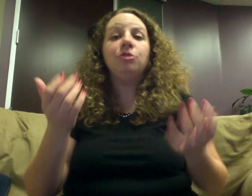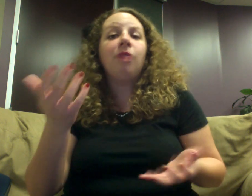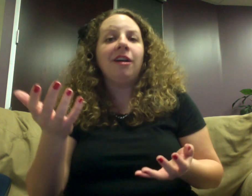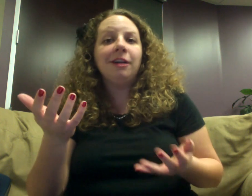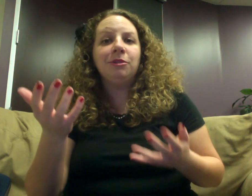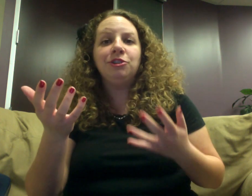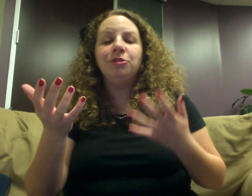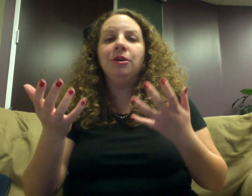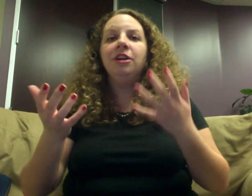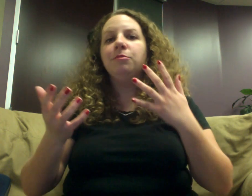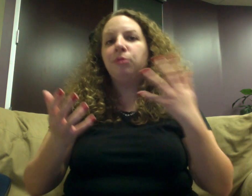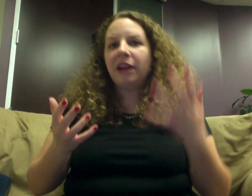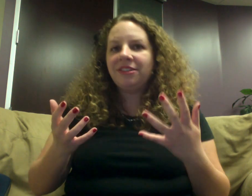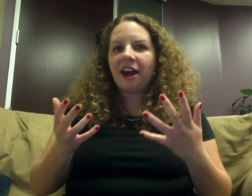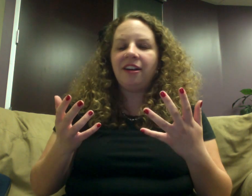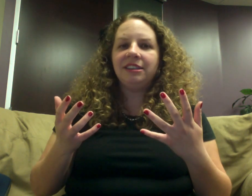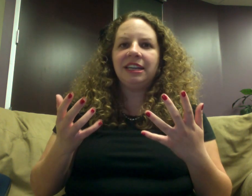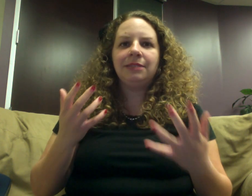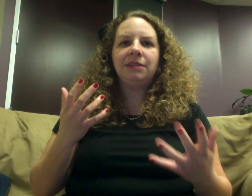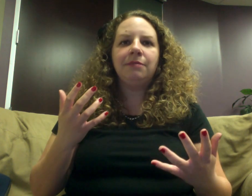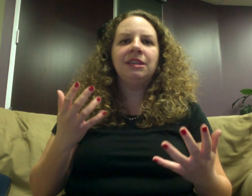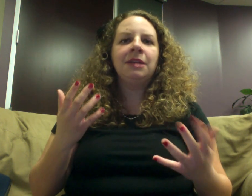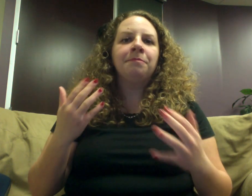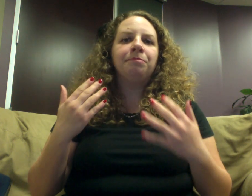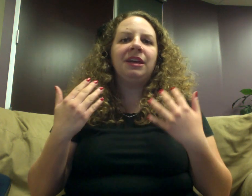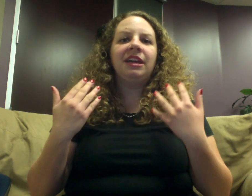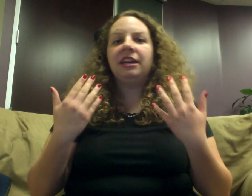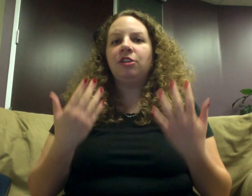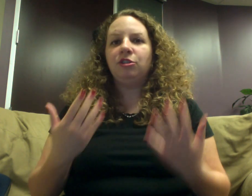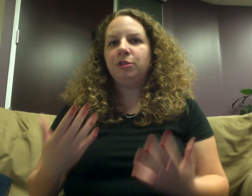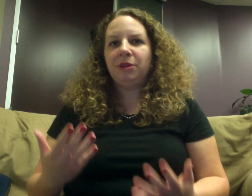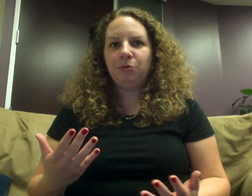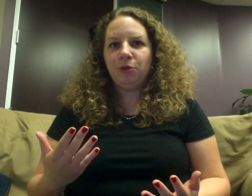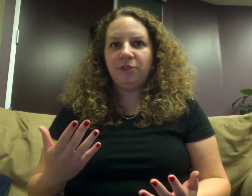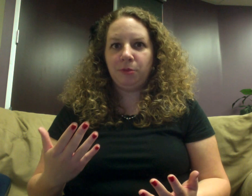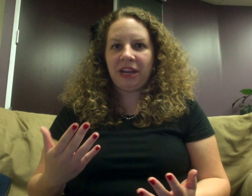So you are able to break the eye contact sometimes, but it can also be rude if you're breaking